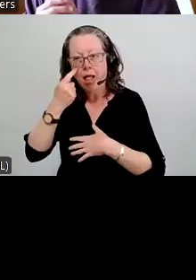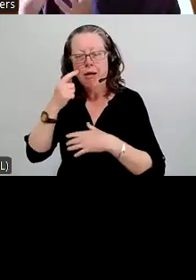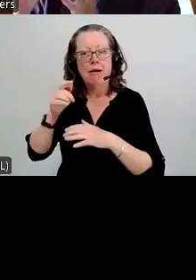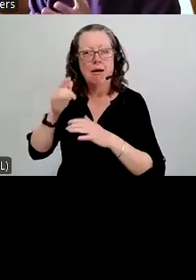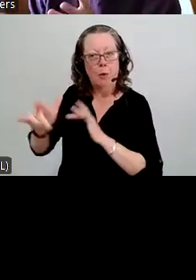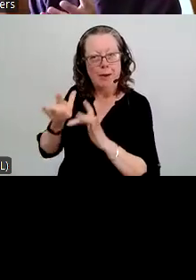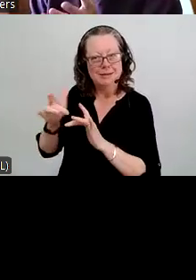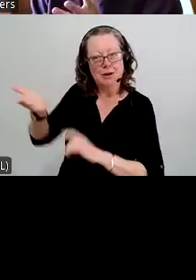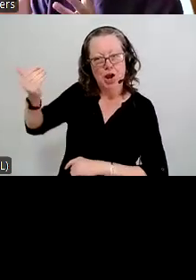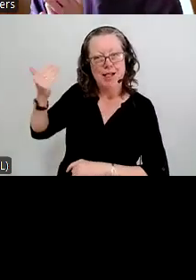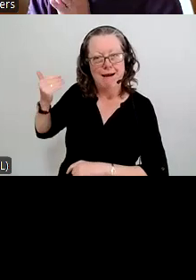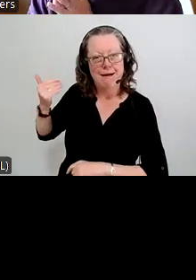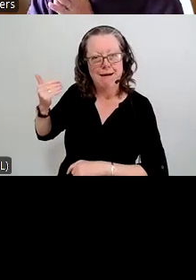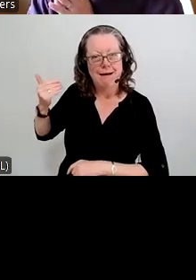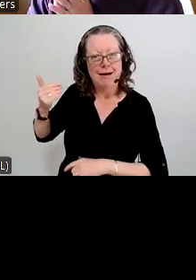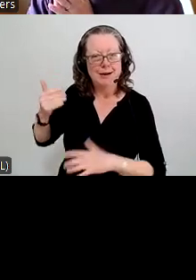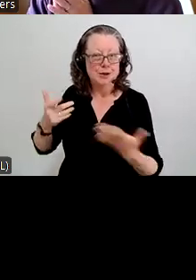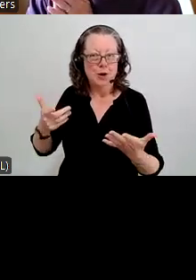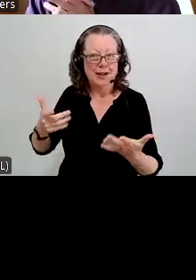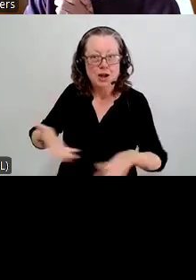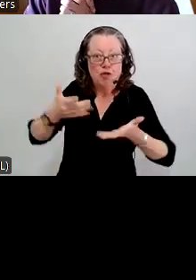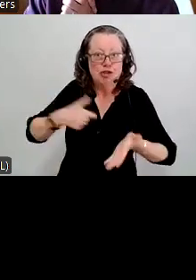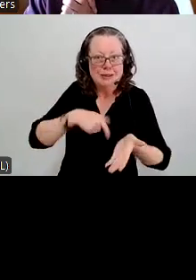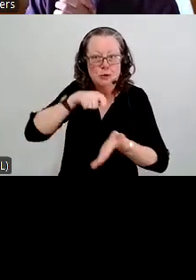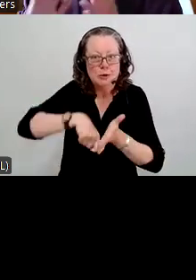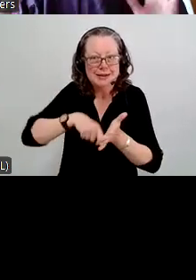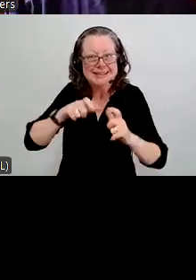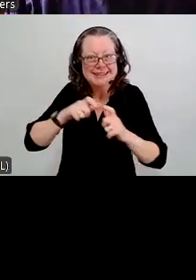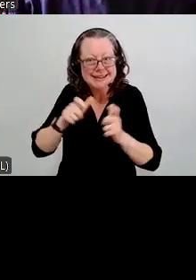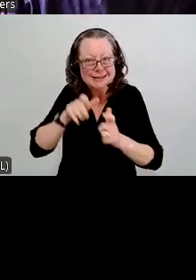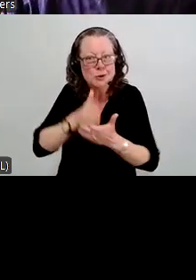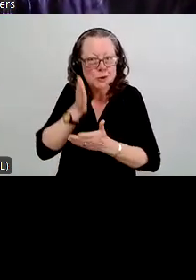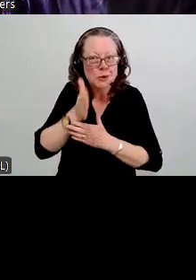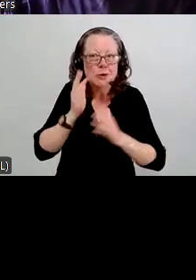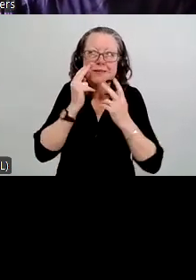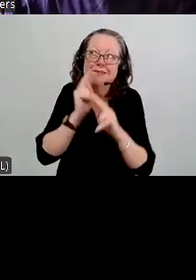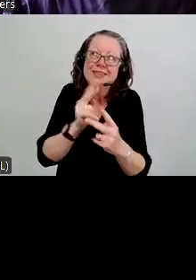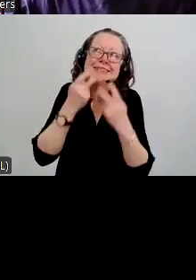That was on Facebook. They're completely independent.